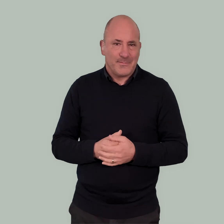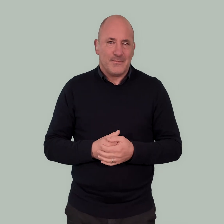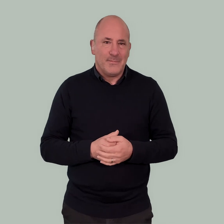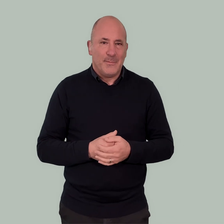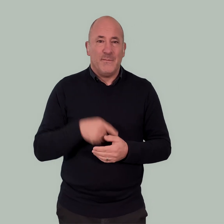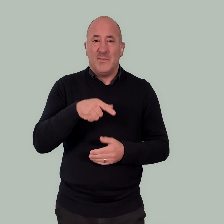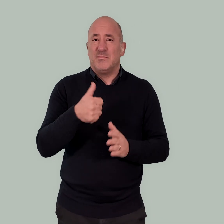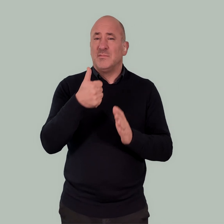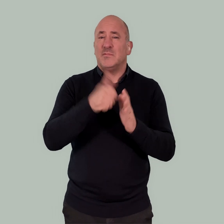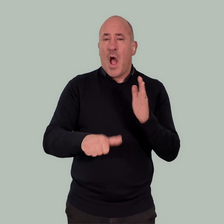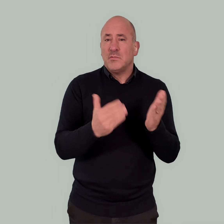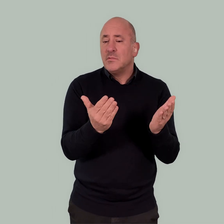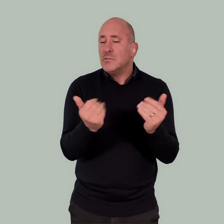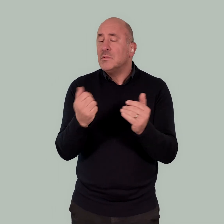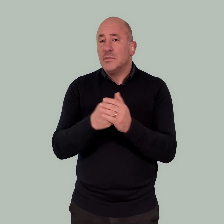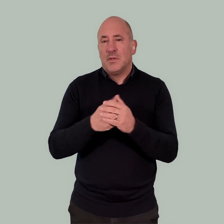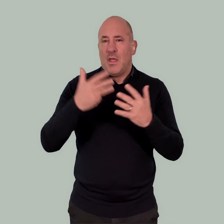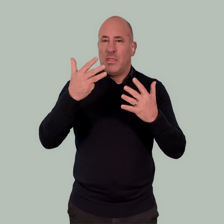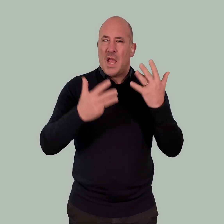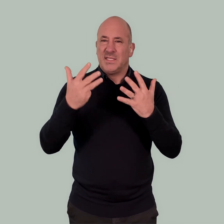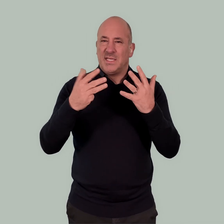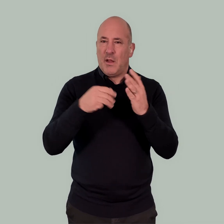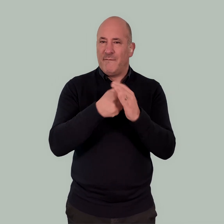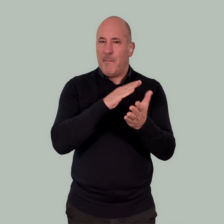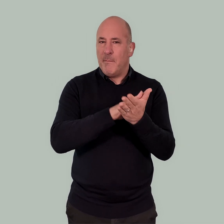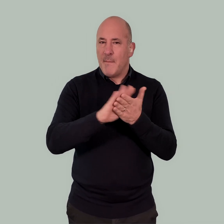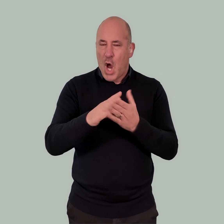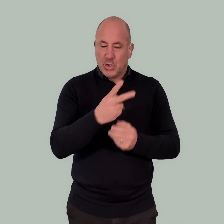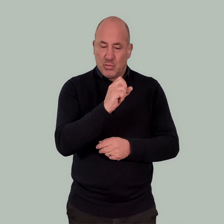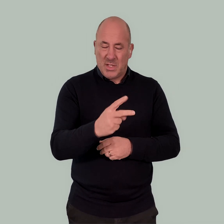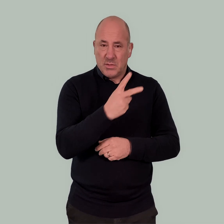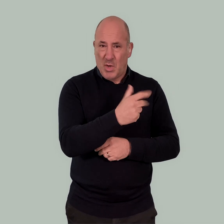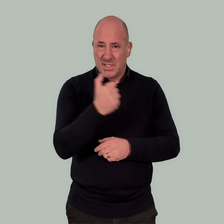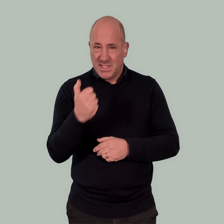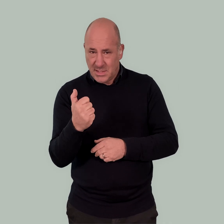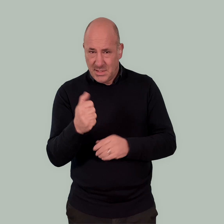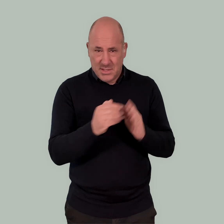This Call for Evidence is open from 19th March 2026